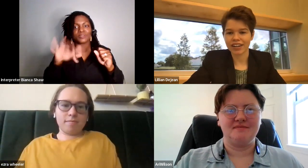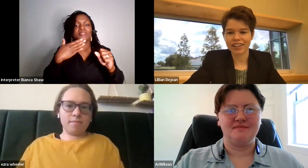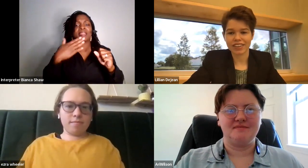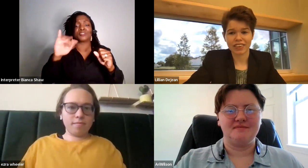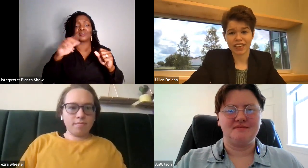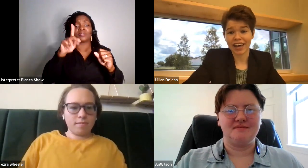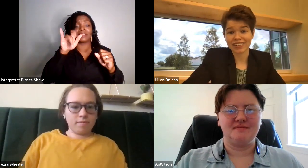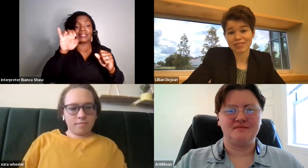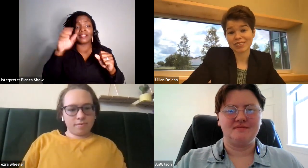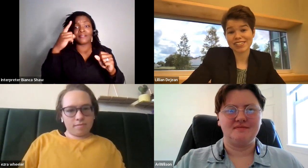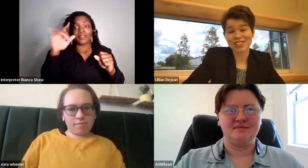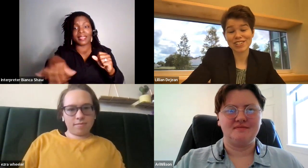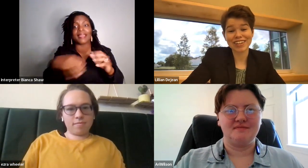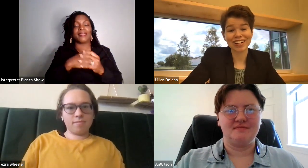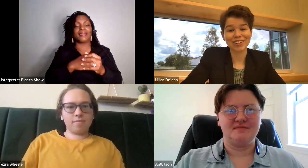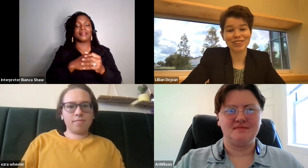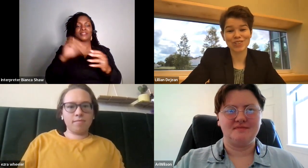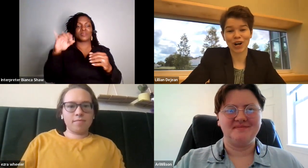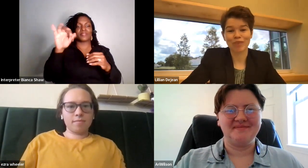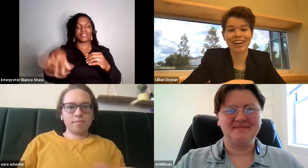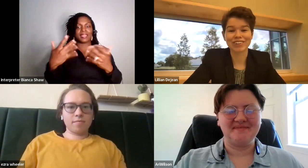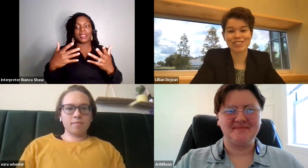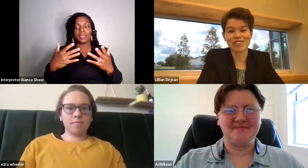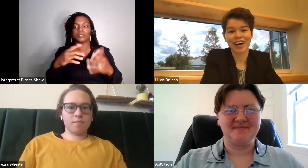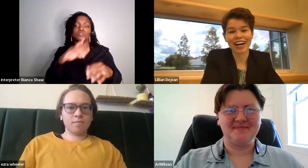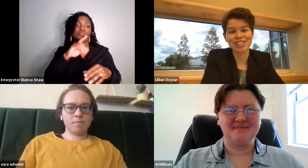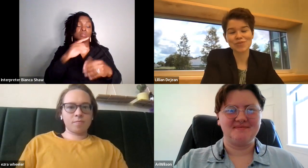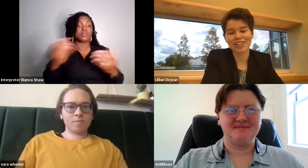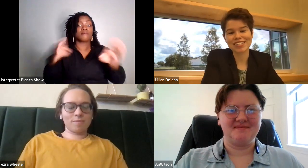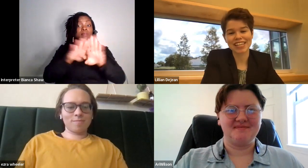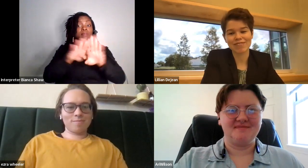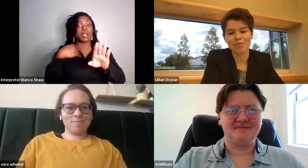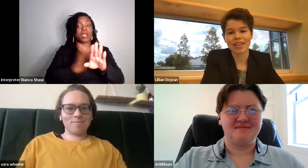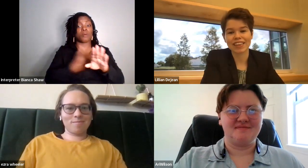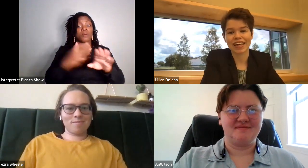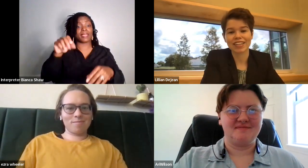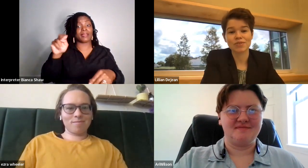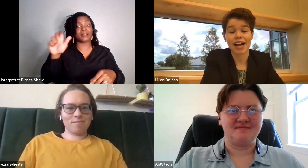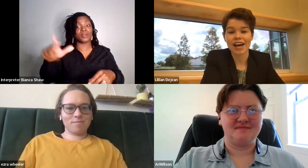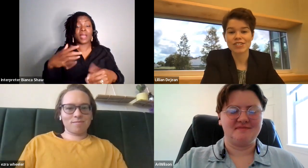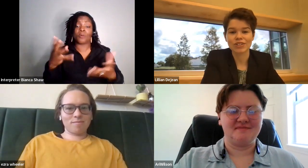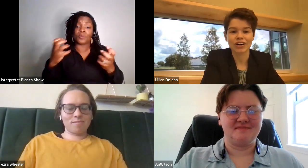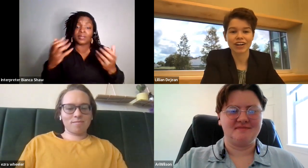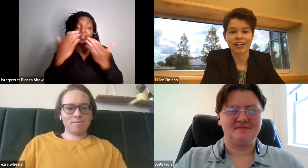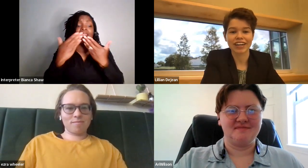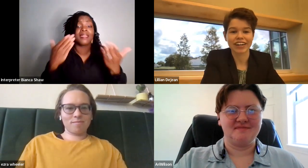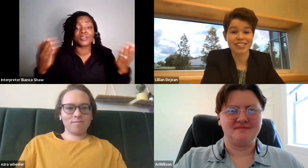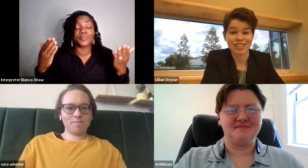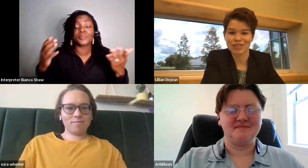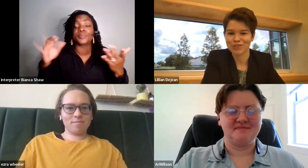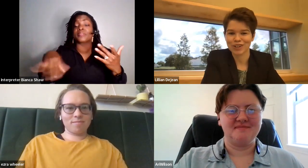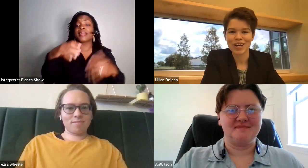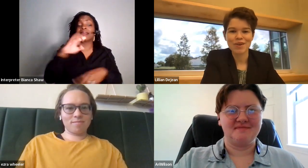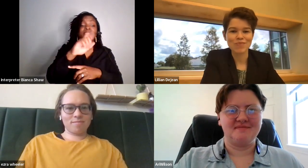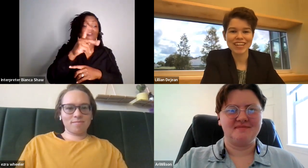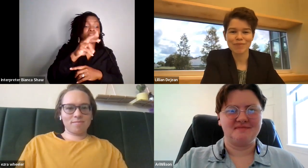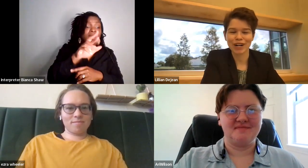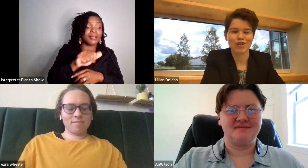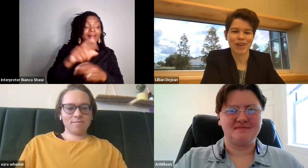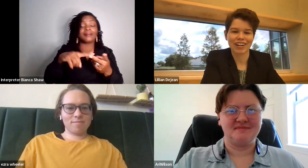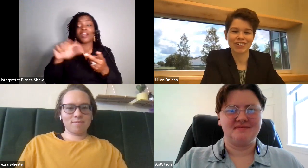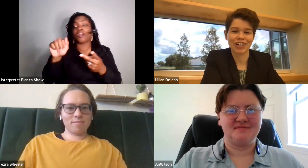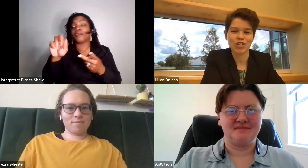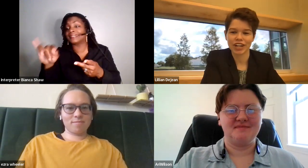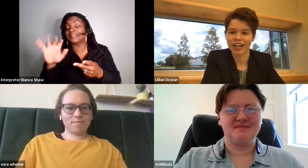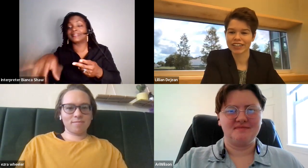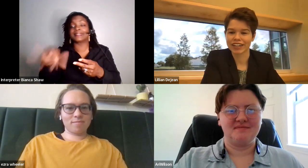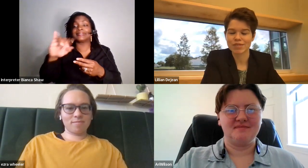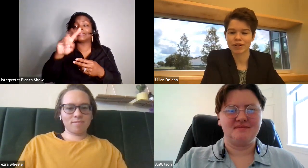And that essentially concludes our panel. So I just wanted to give a big thank you to Ezra Ari, and busy for being a part of our panel and sharing their experiences.